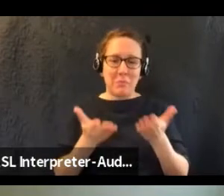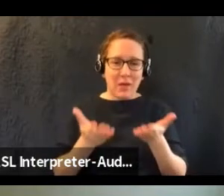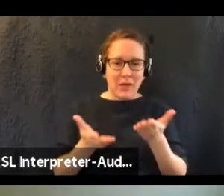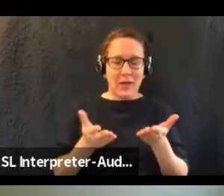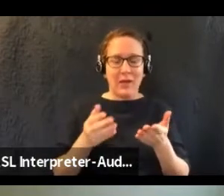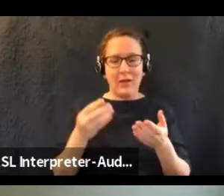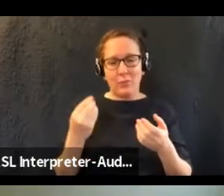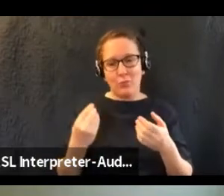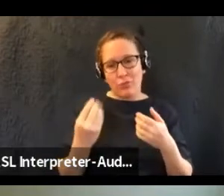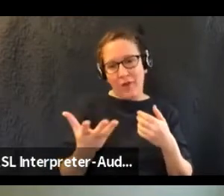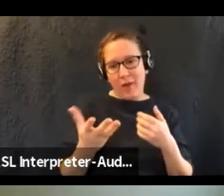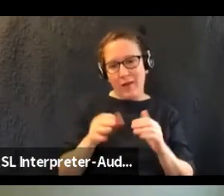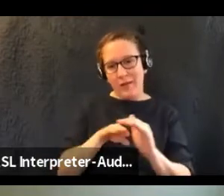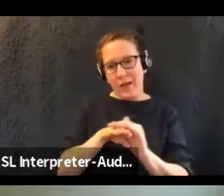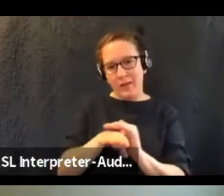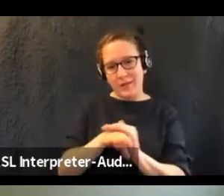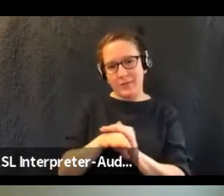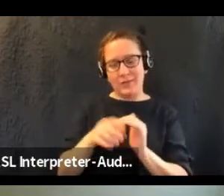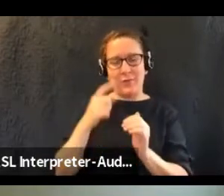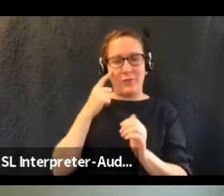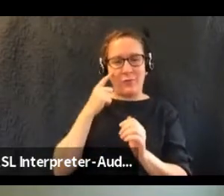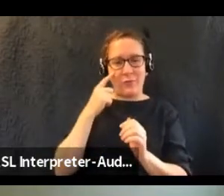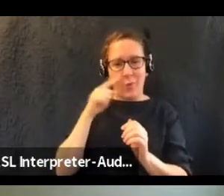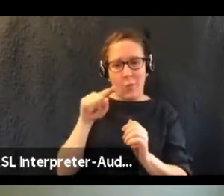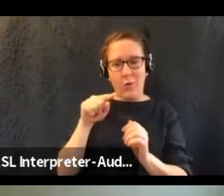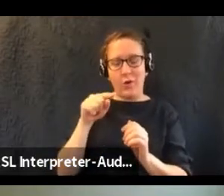access for the certain disability type.